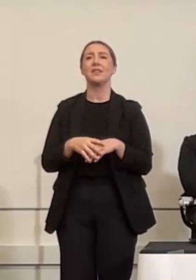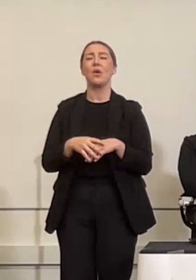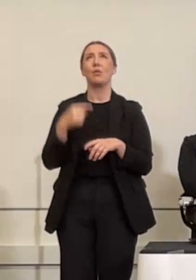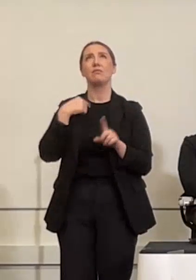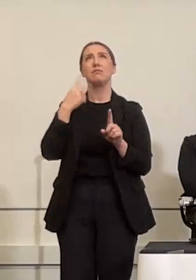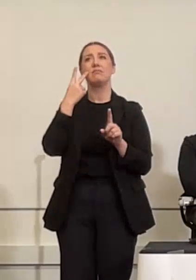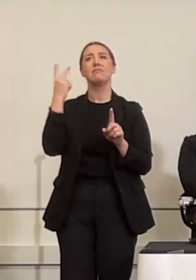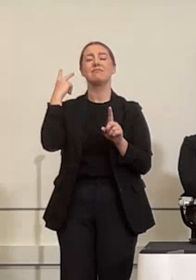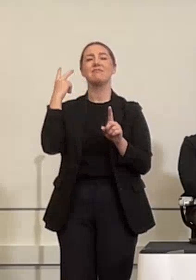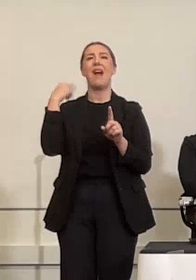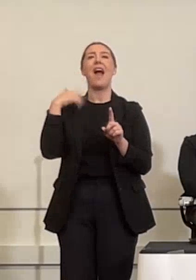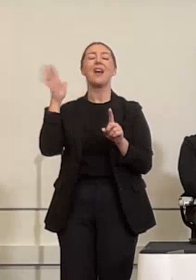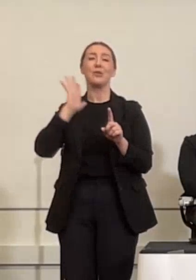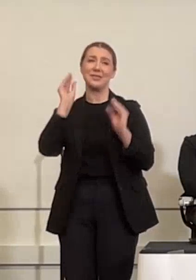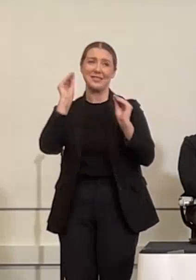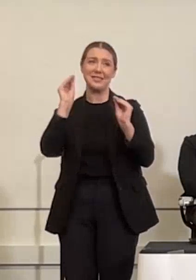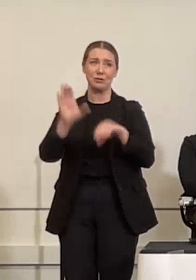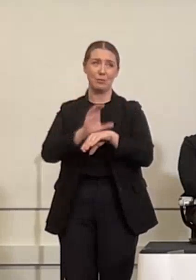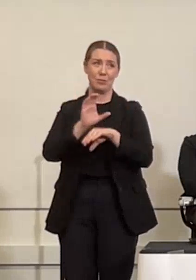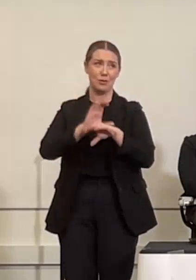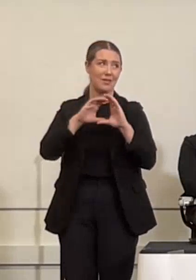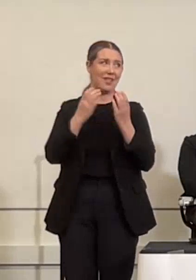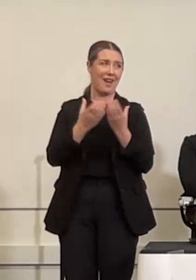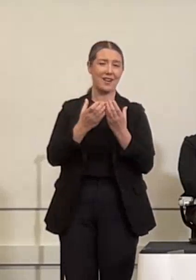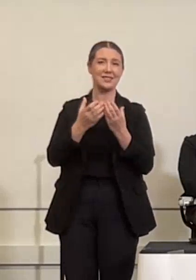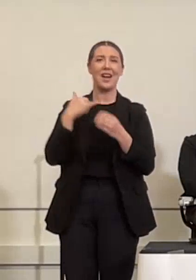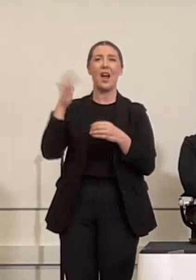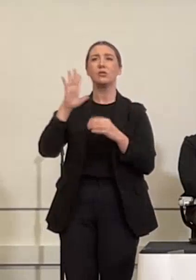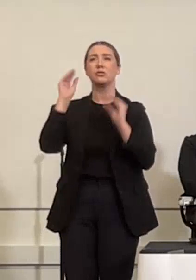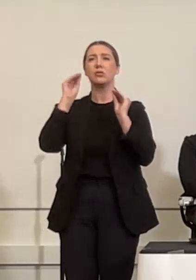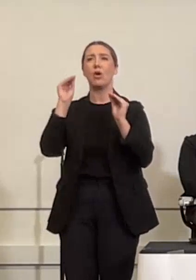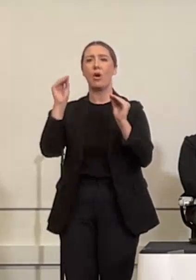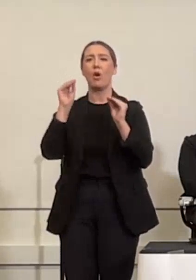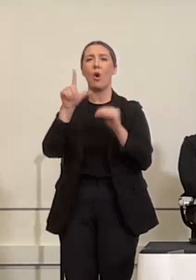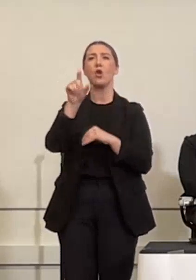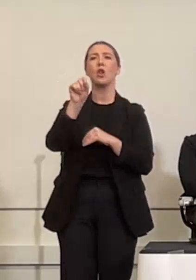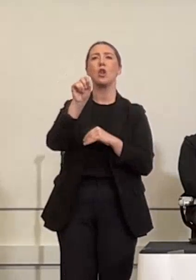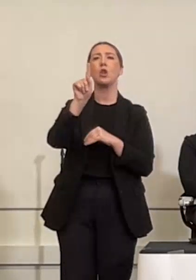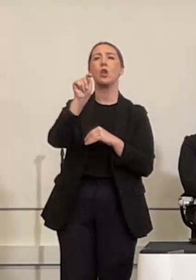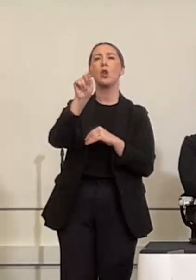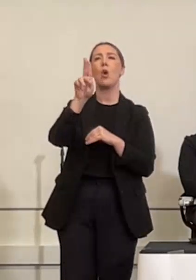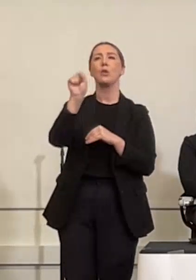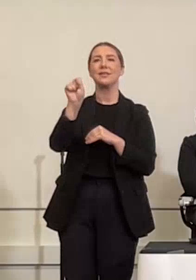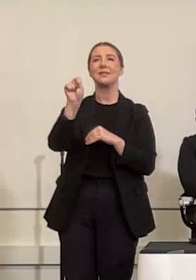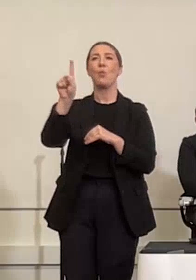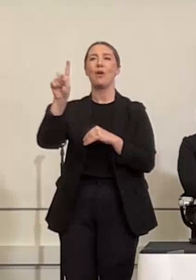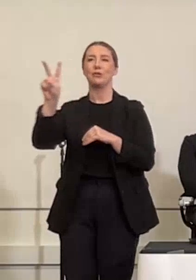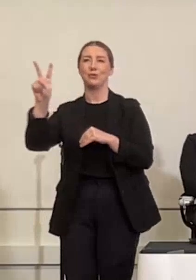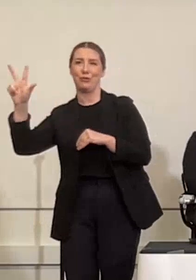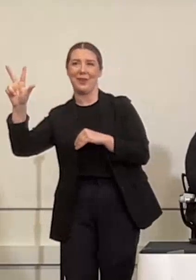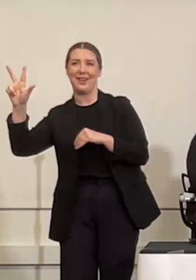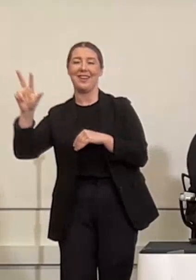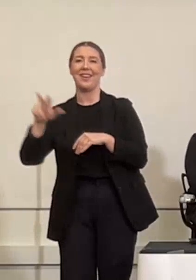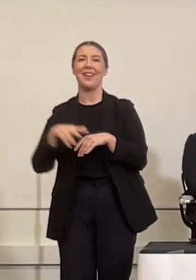I used to teach teach computer classes and I used to teach something called Lotus 123 and that had a a really nice feature